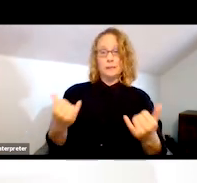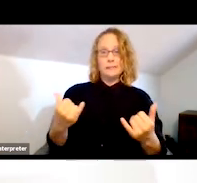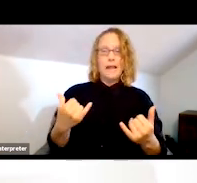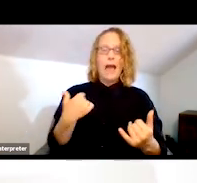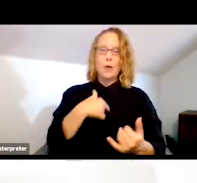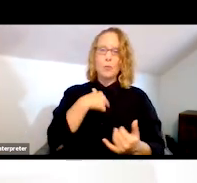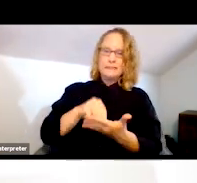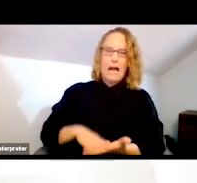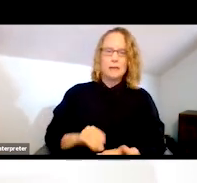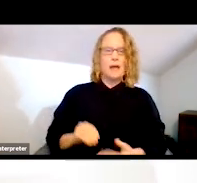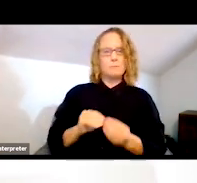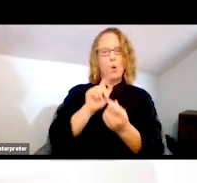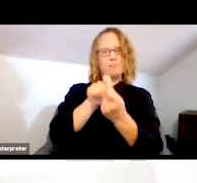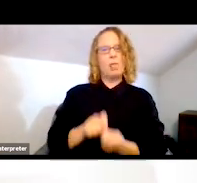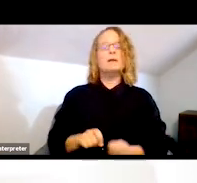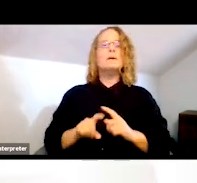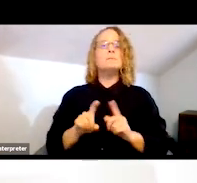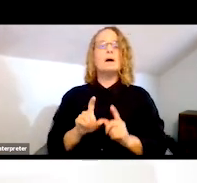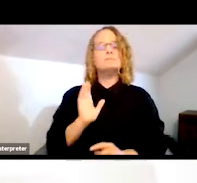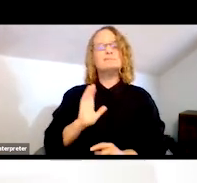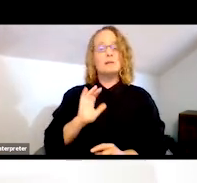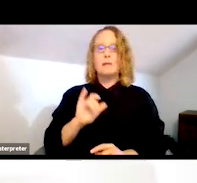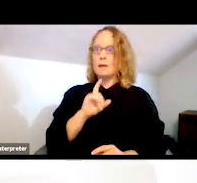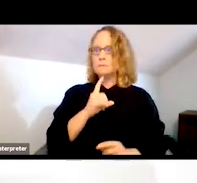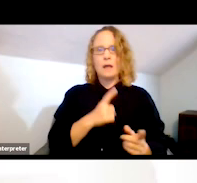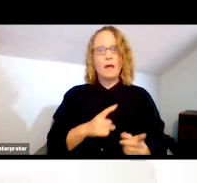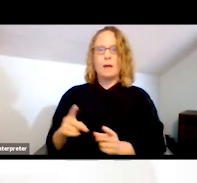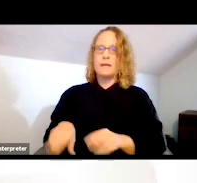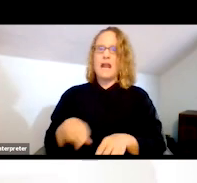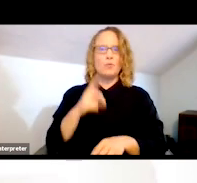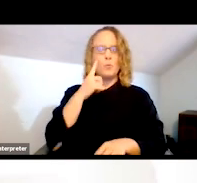that I experienced homelessness